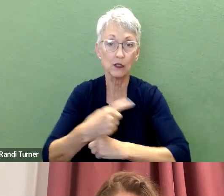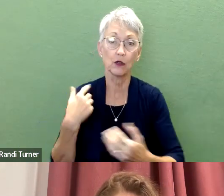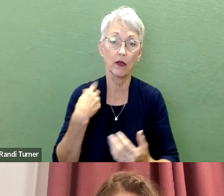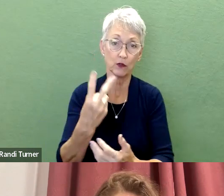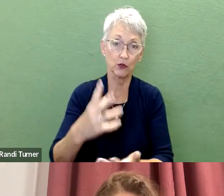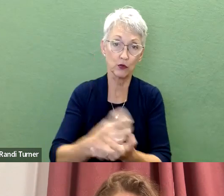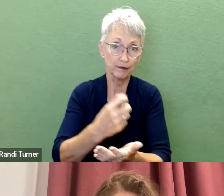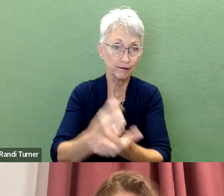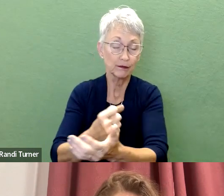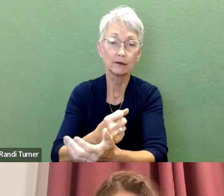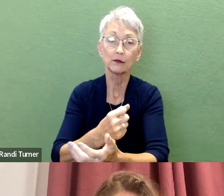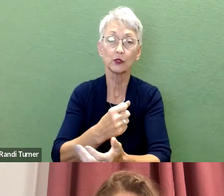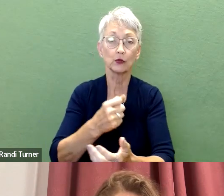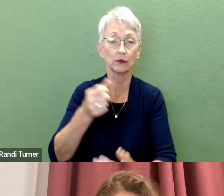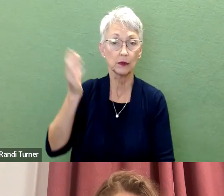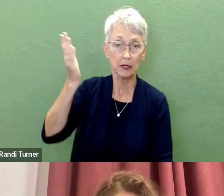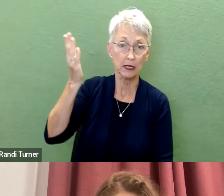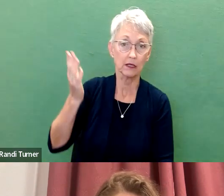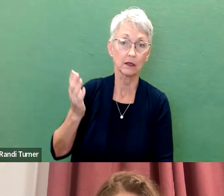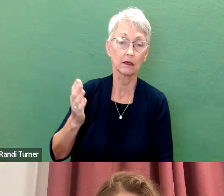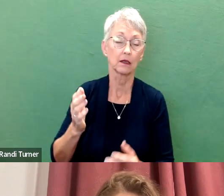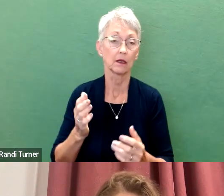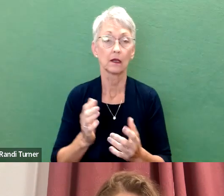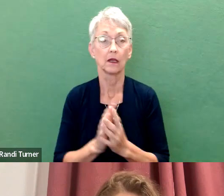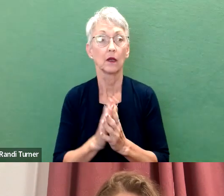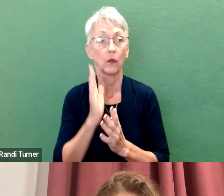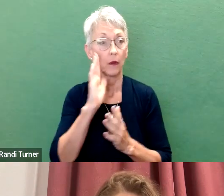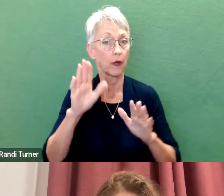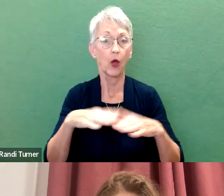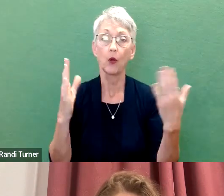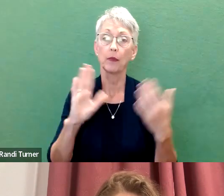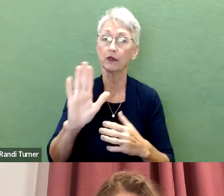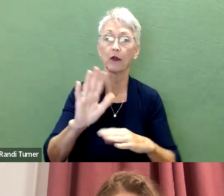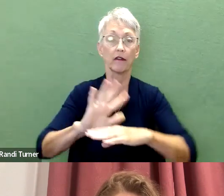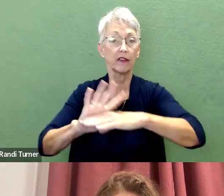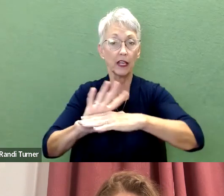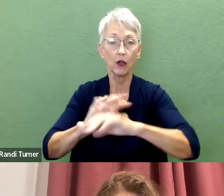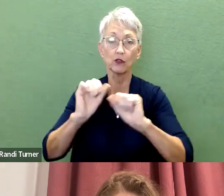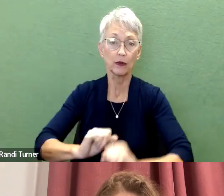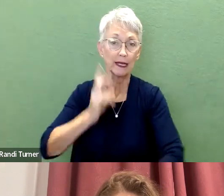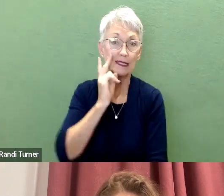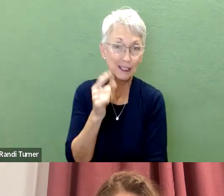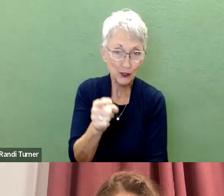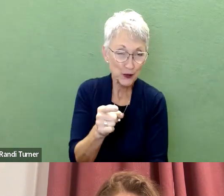committee, please come to our committee meeting. Public comment is normally